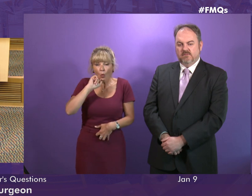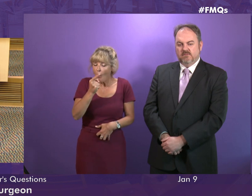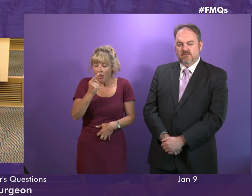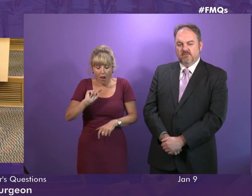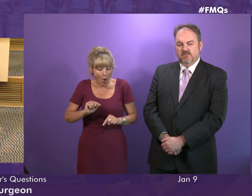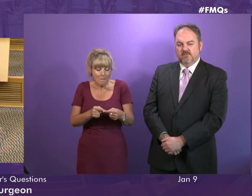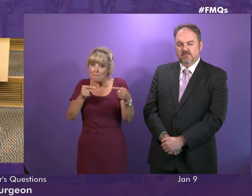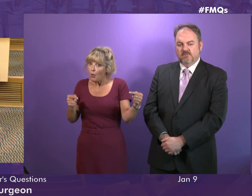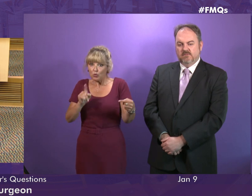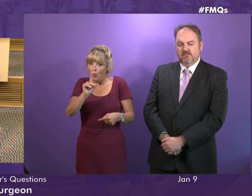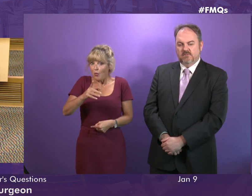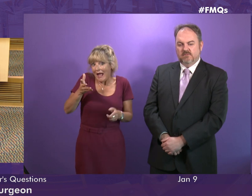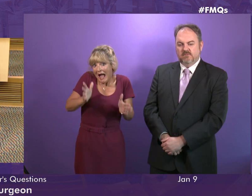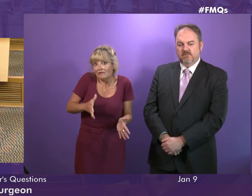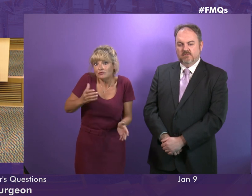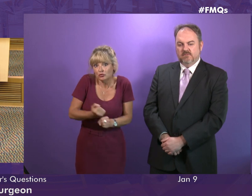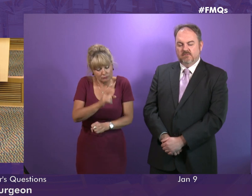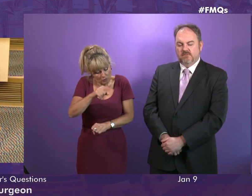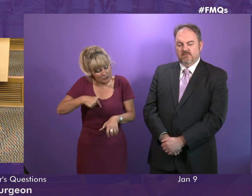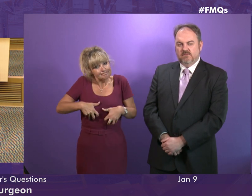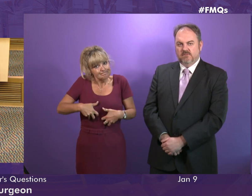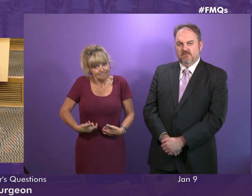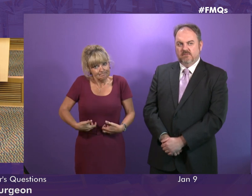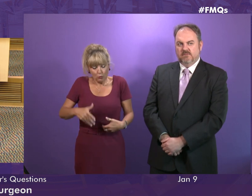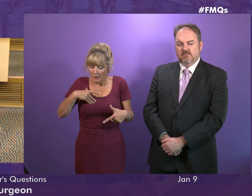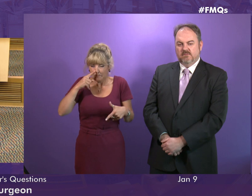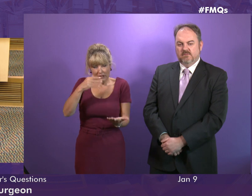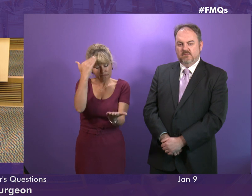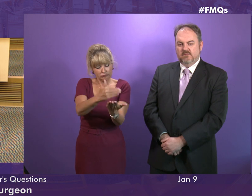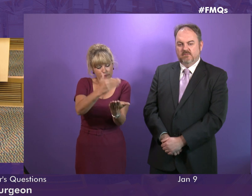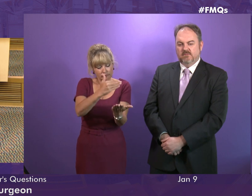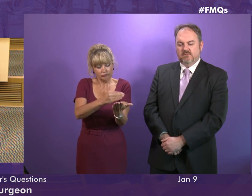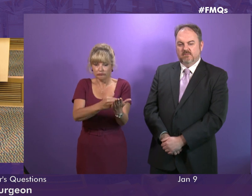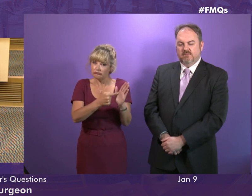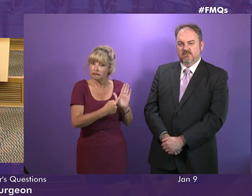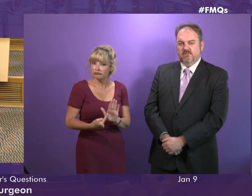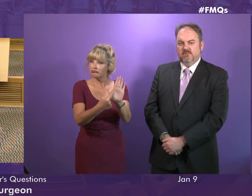change obligations. We are absolutely determined that, having set those world-leading targets,